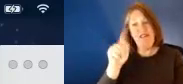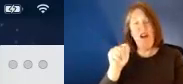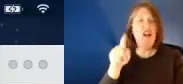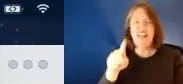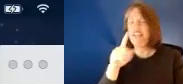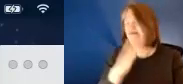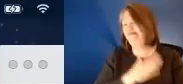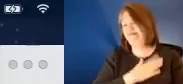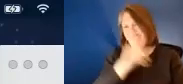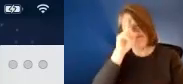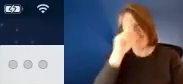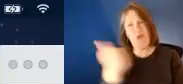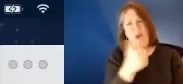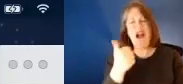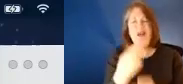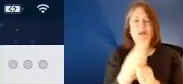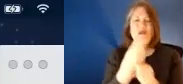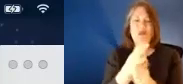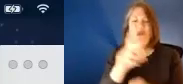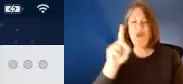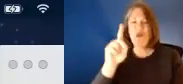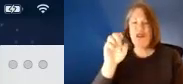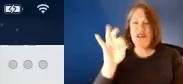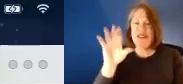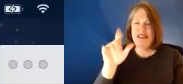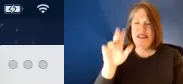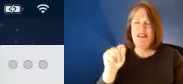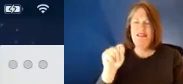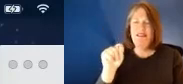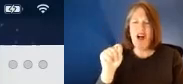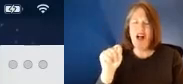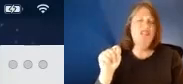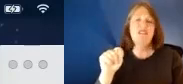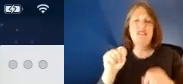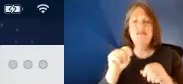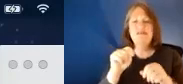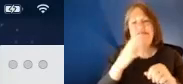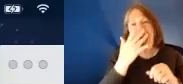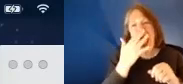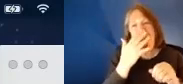colors and layout. But up here, you will see the design button.